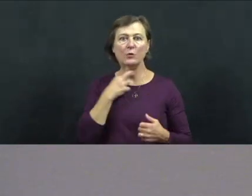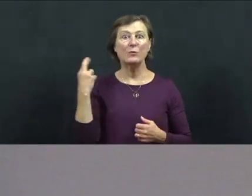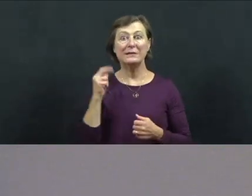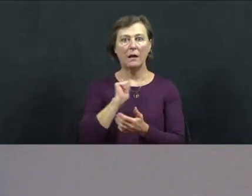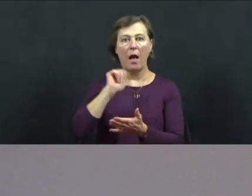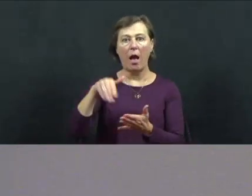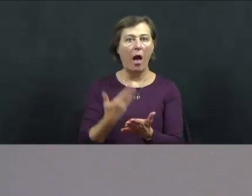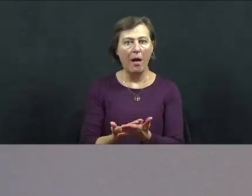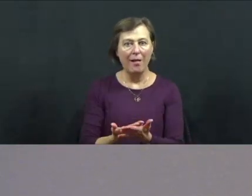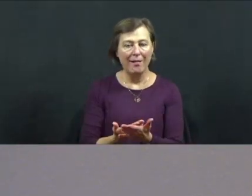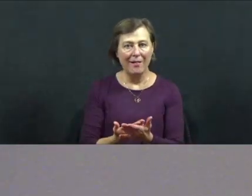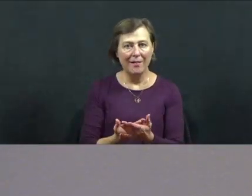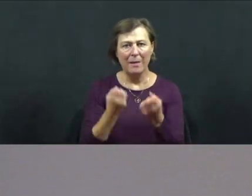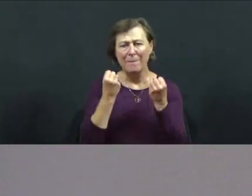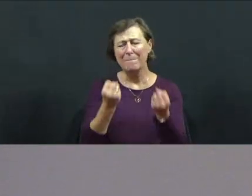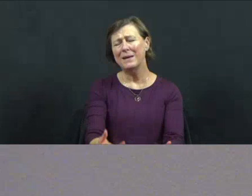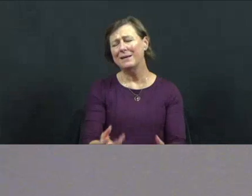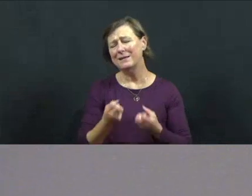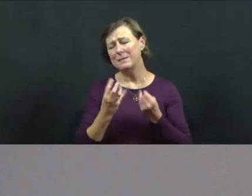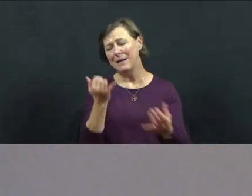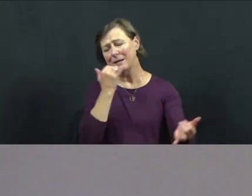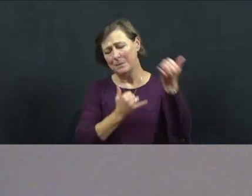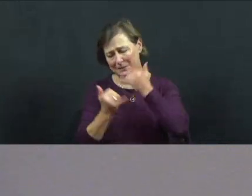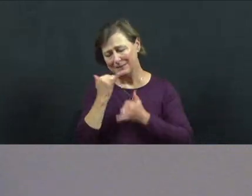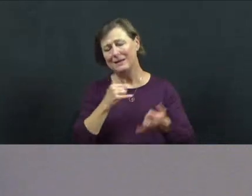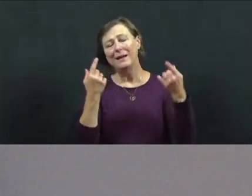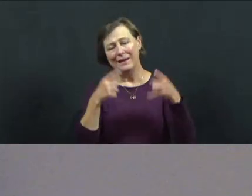Tons of mistakes were made, yes, and we have a